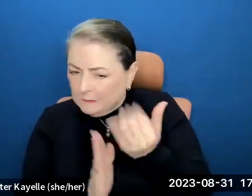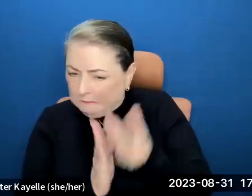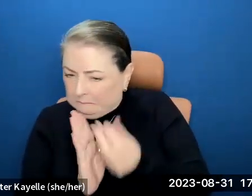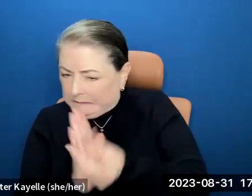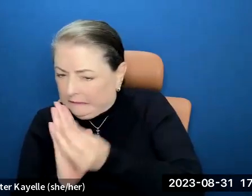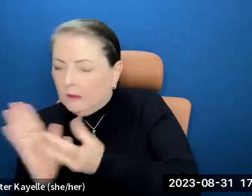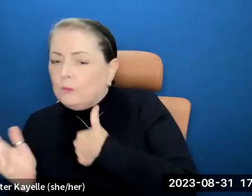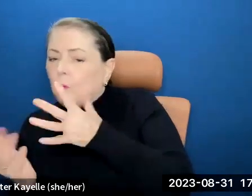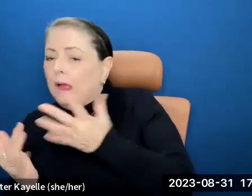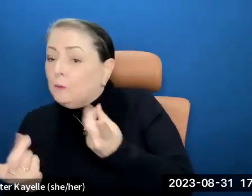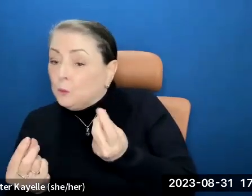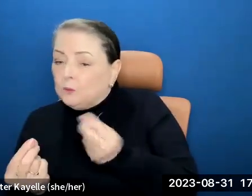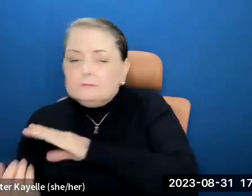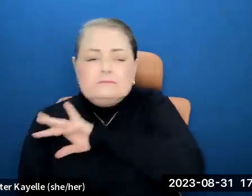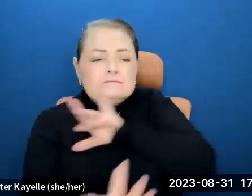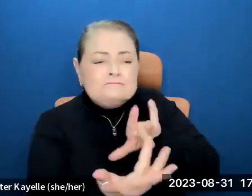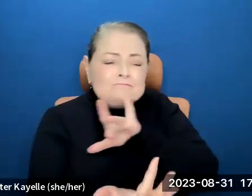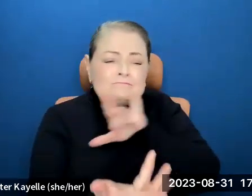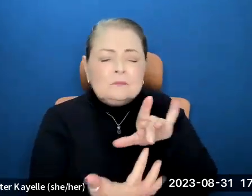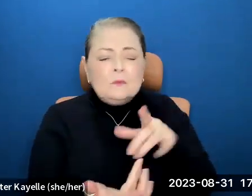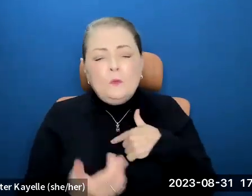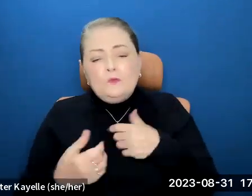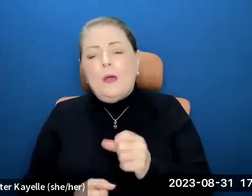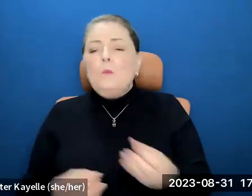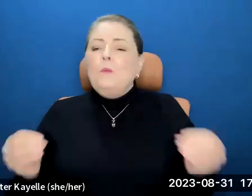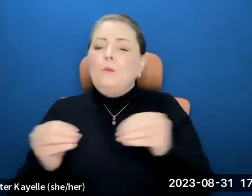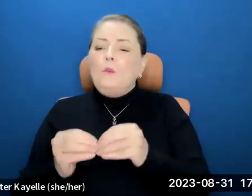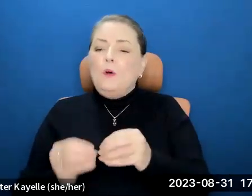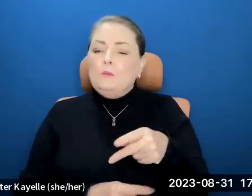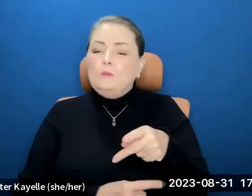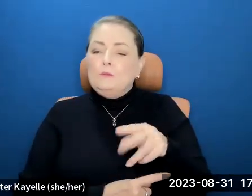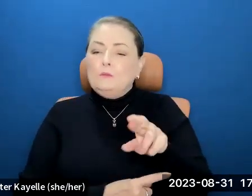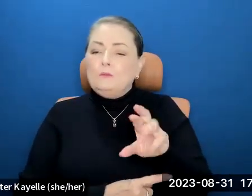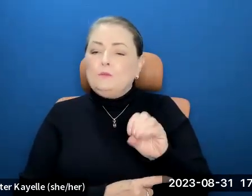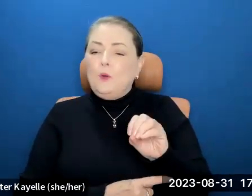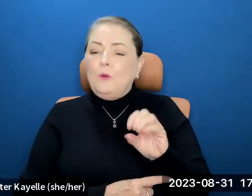back out so it's just us trying to be a bit more proactive about making sure that you know you've